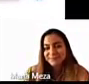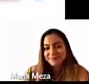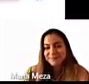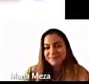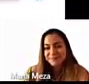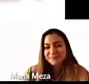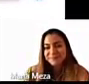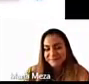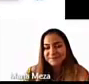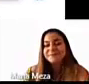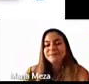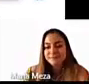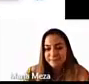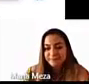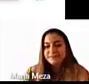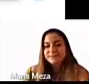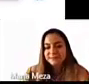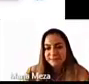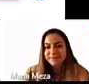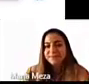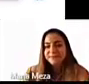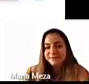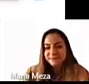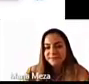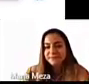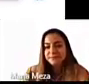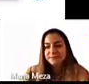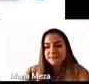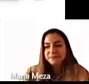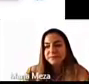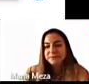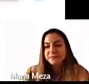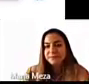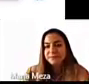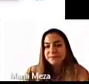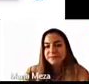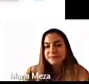inspires them and that they really consider all the aspects that have been mentioned in